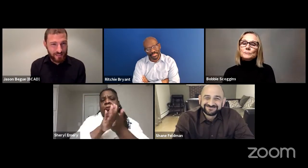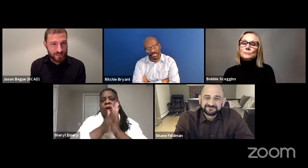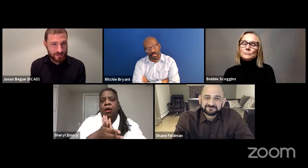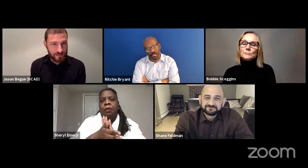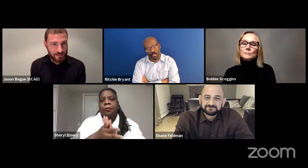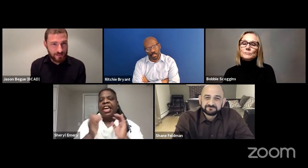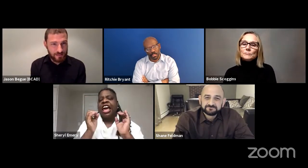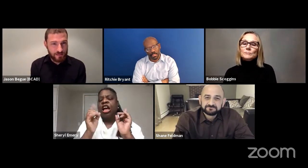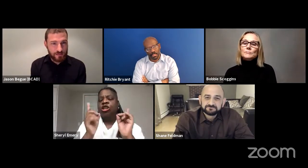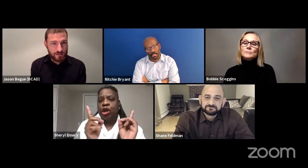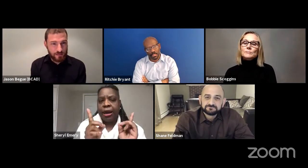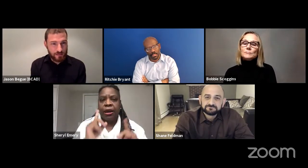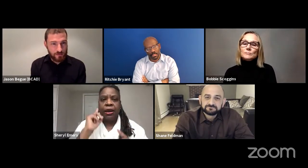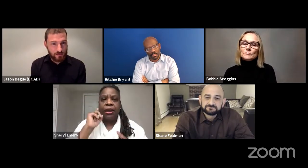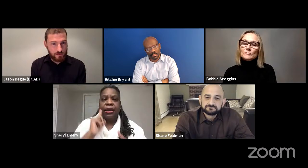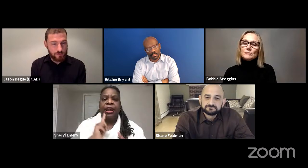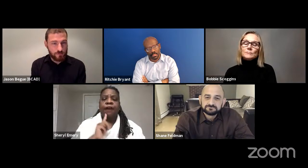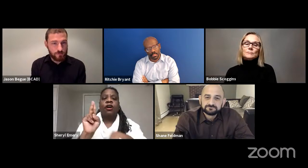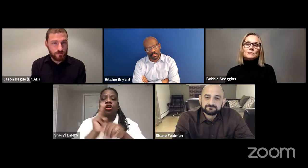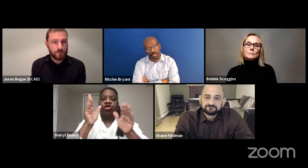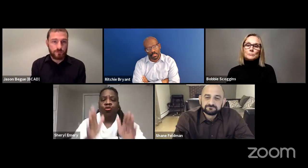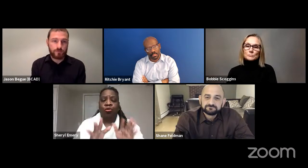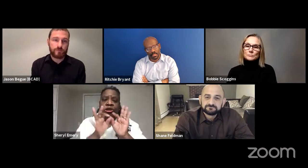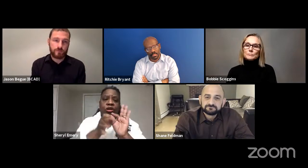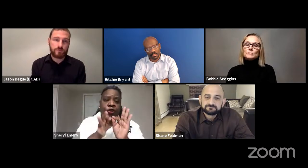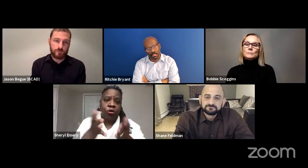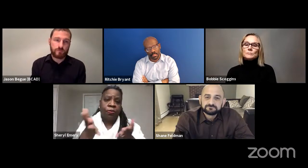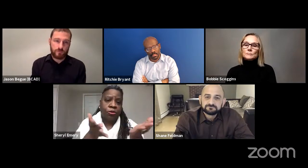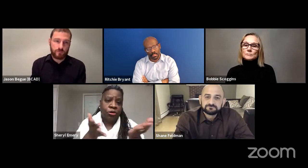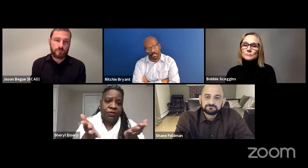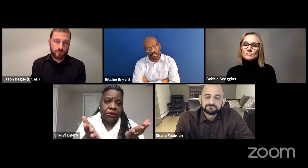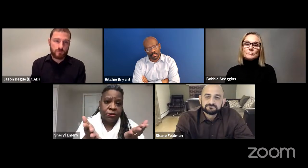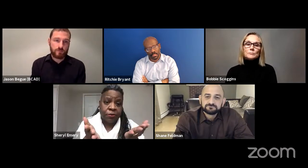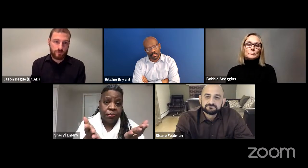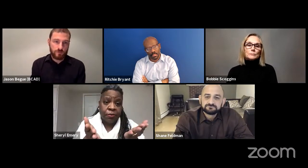floor is yours. SHERYL EMERY: I think we need to become educated